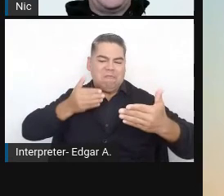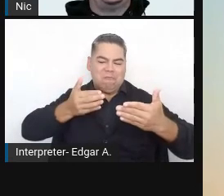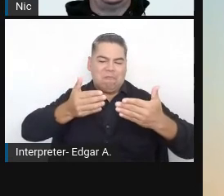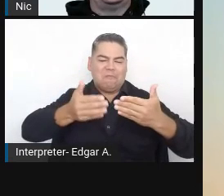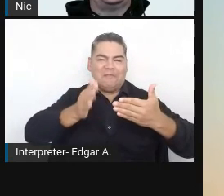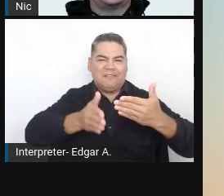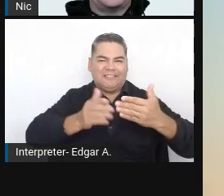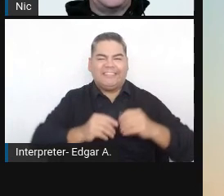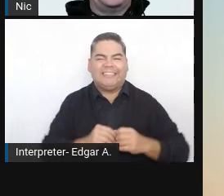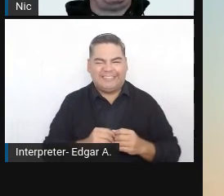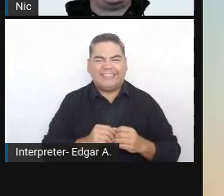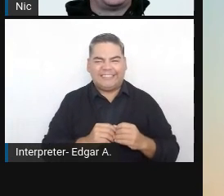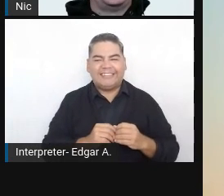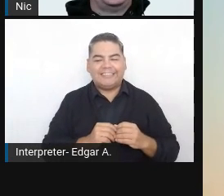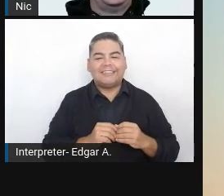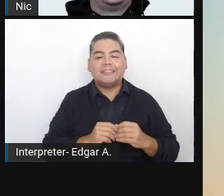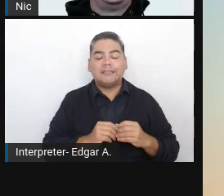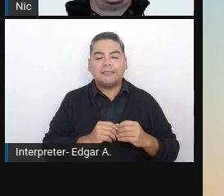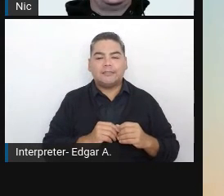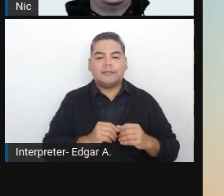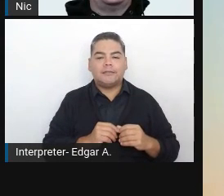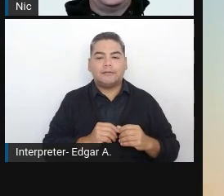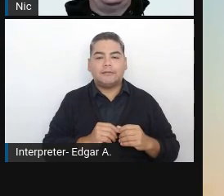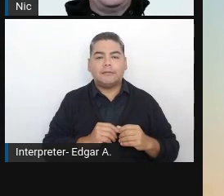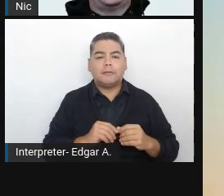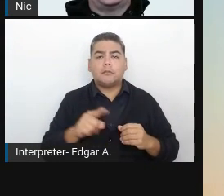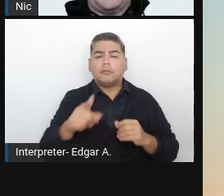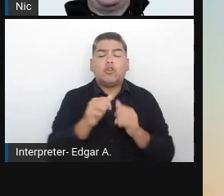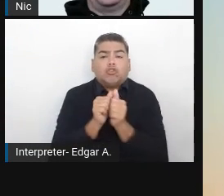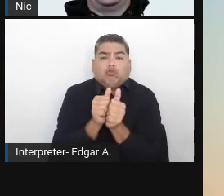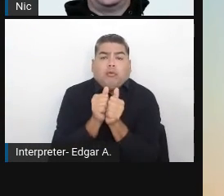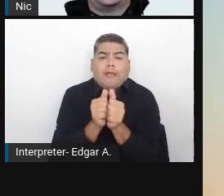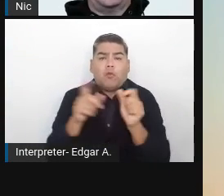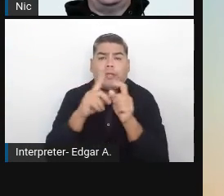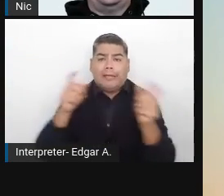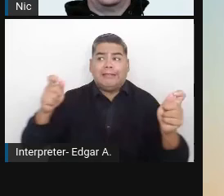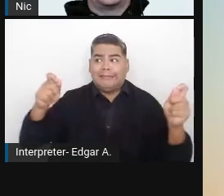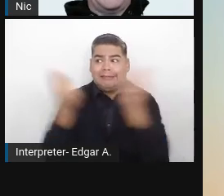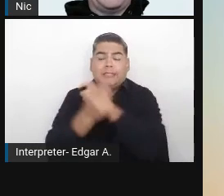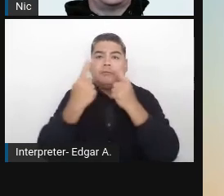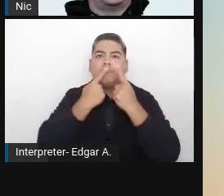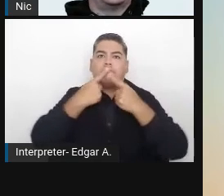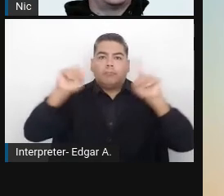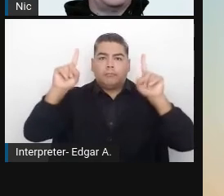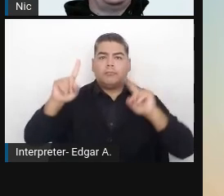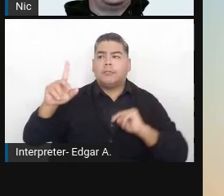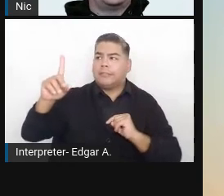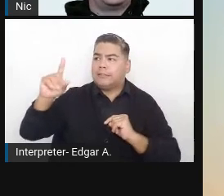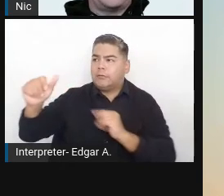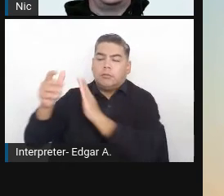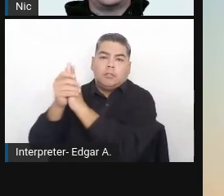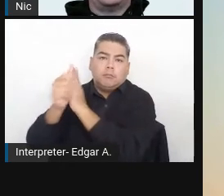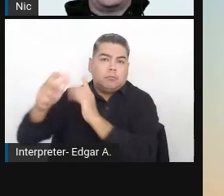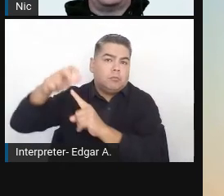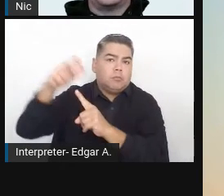I'm going to say, together we can make change happen, disabled folks, experts, champions, designers, developers,